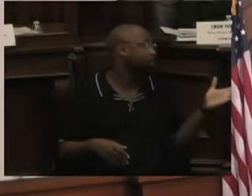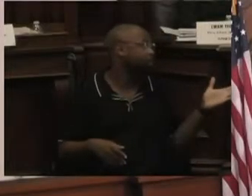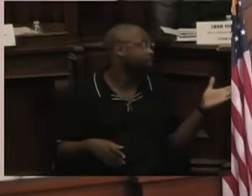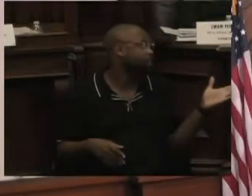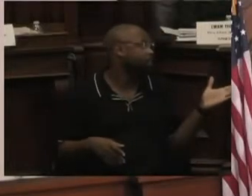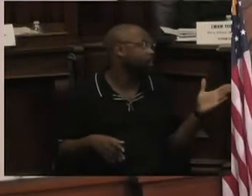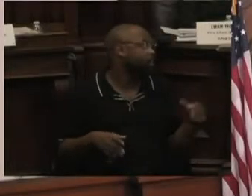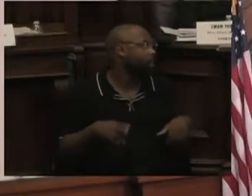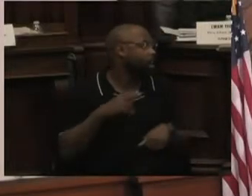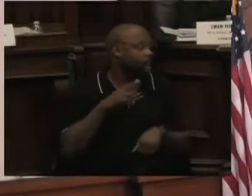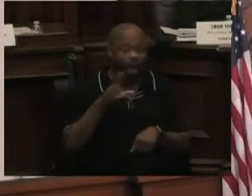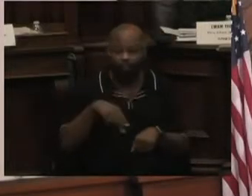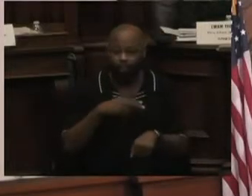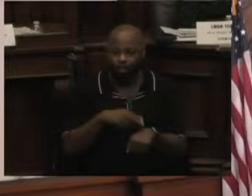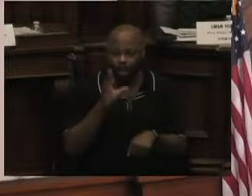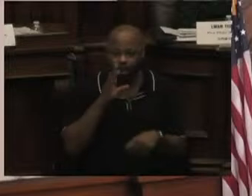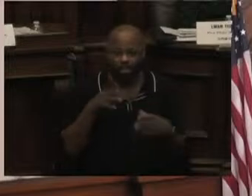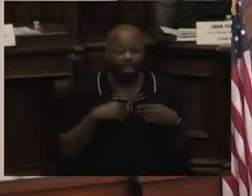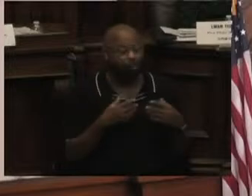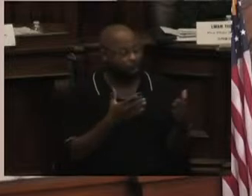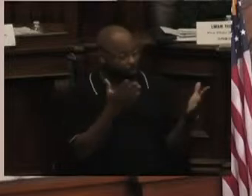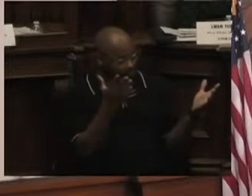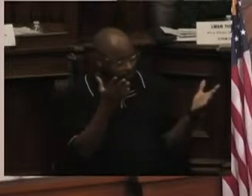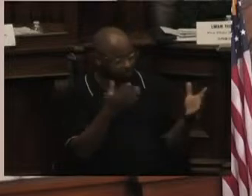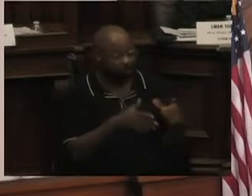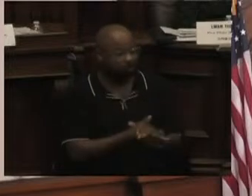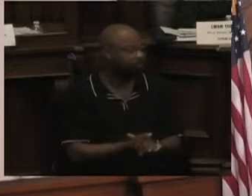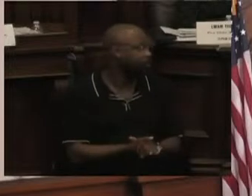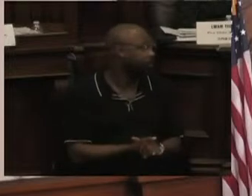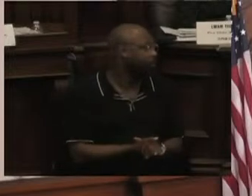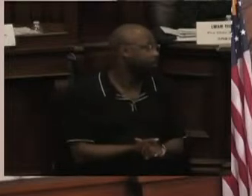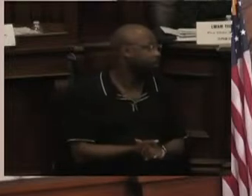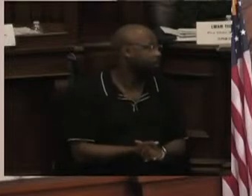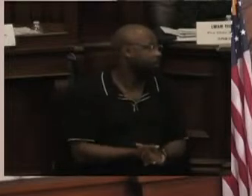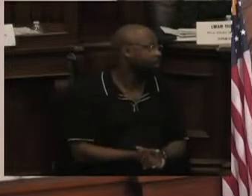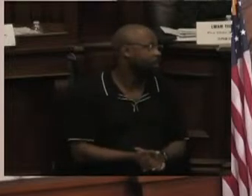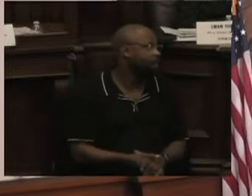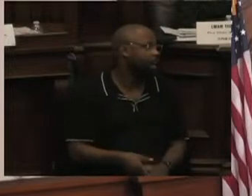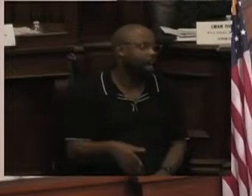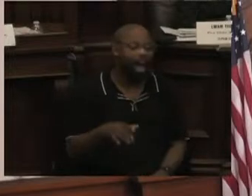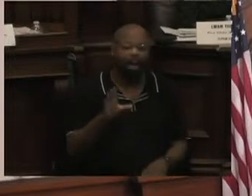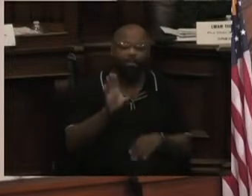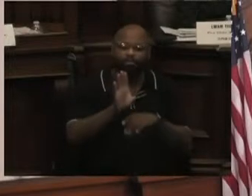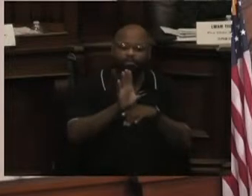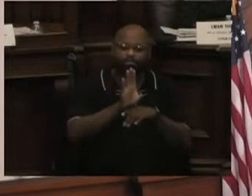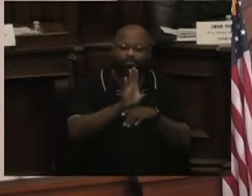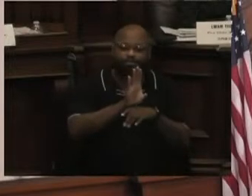what I'm doing. Will she accept?